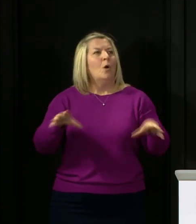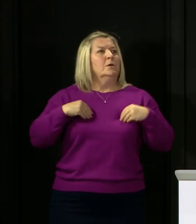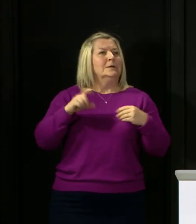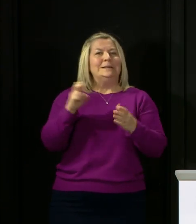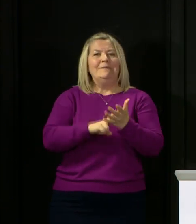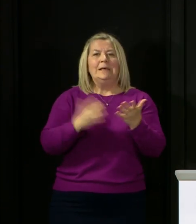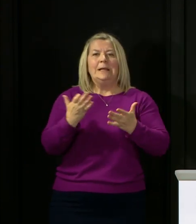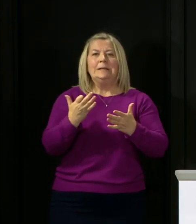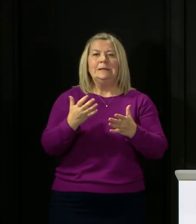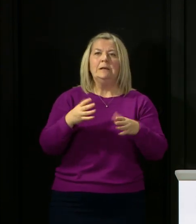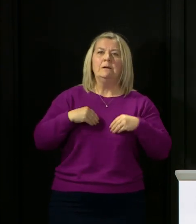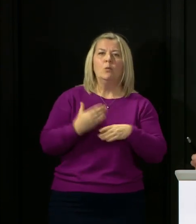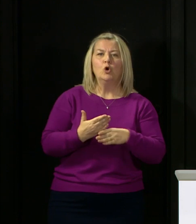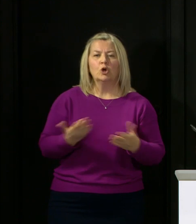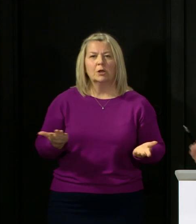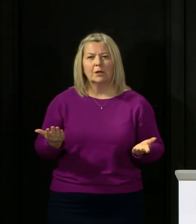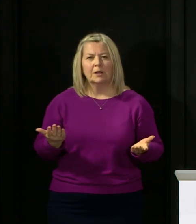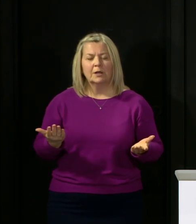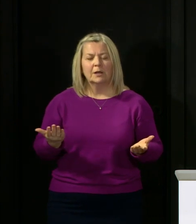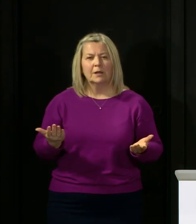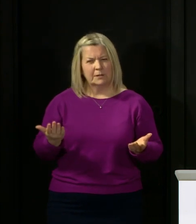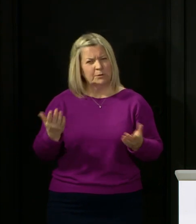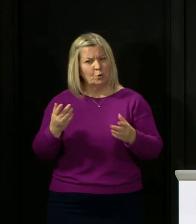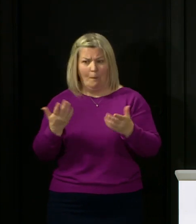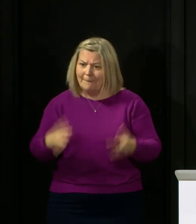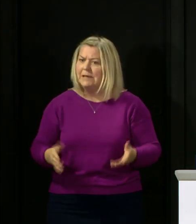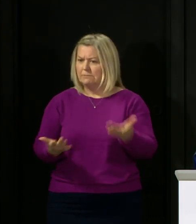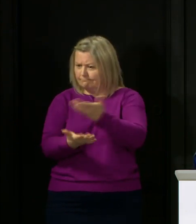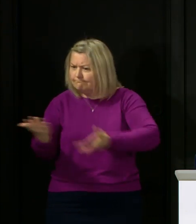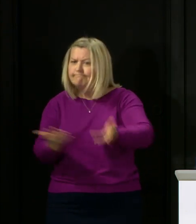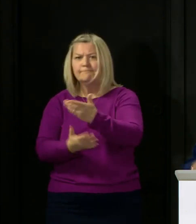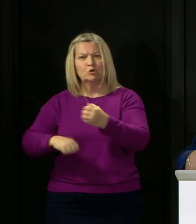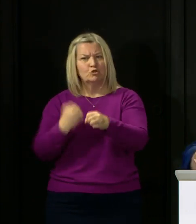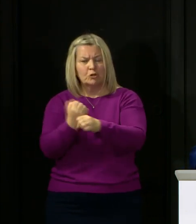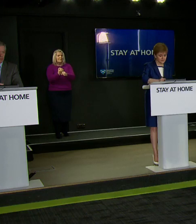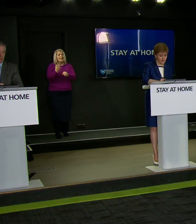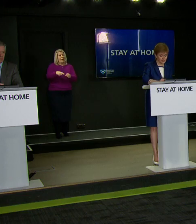work that is underway between the Scottish Government and different sectors of the economy right now.